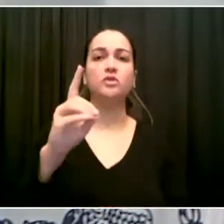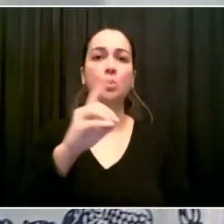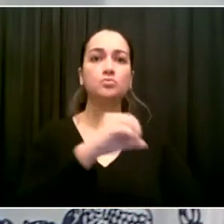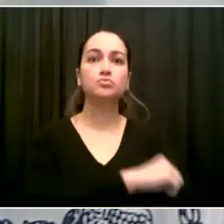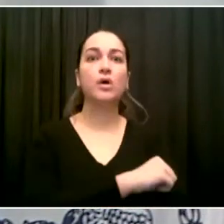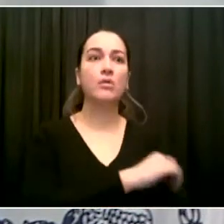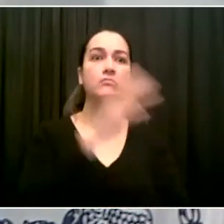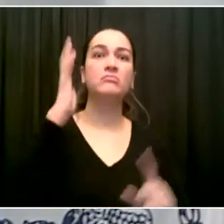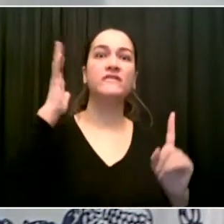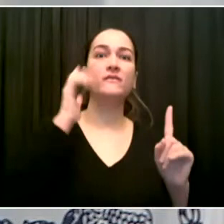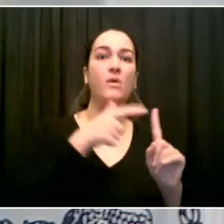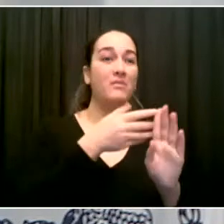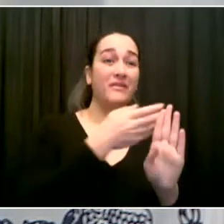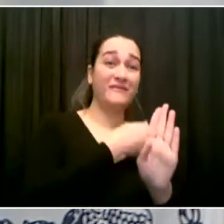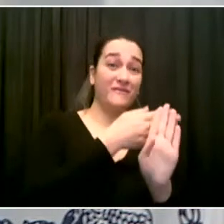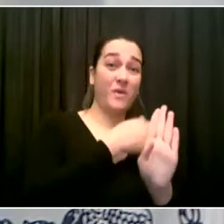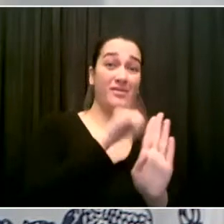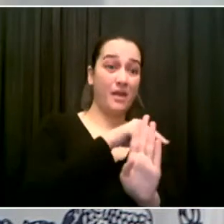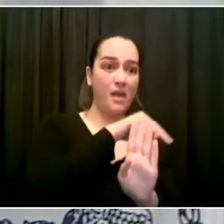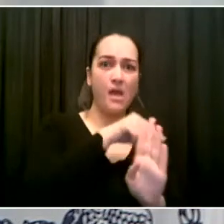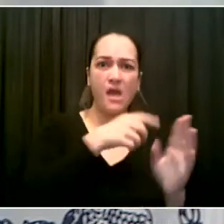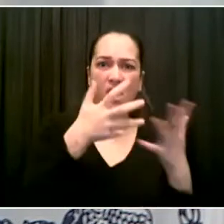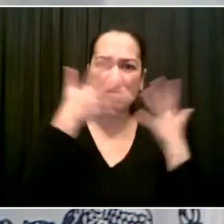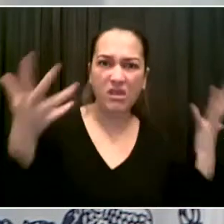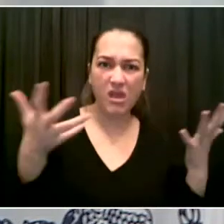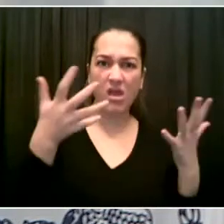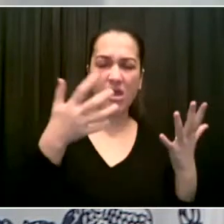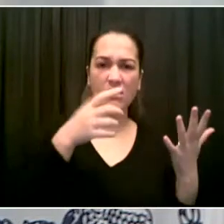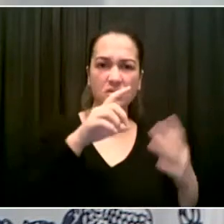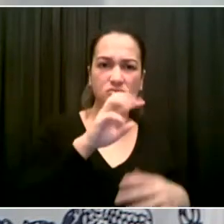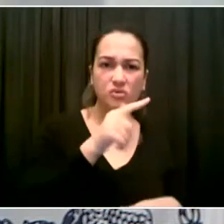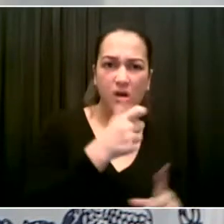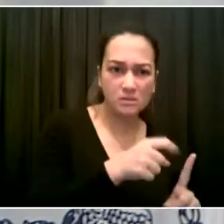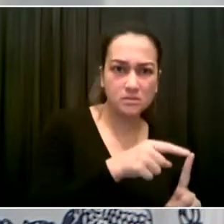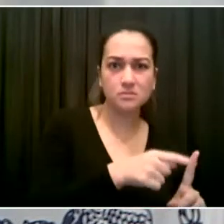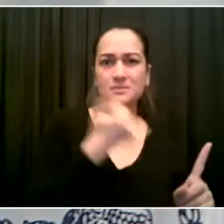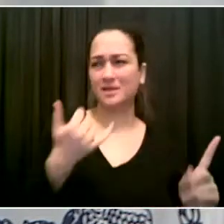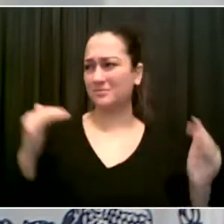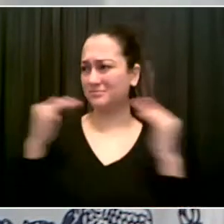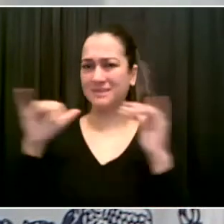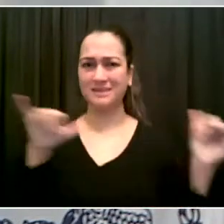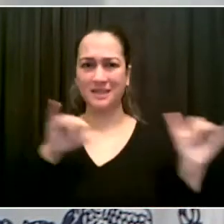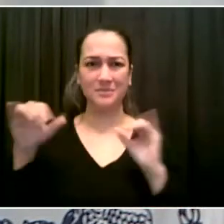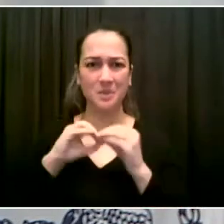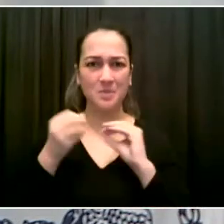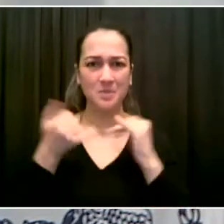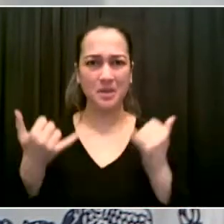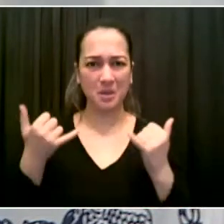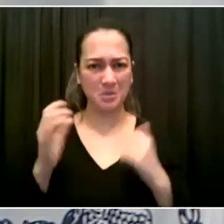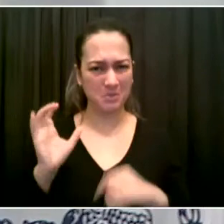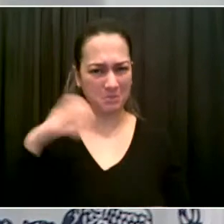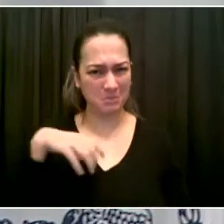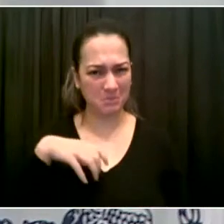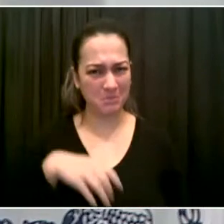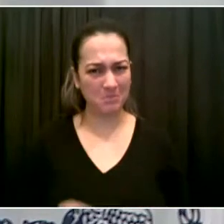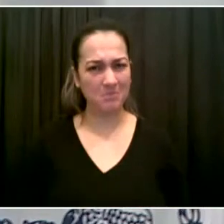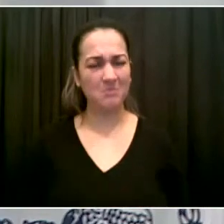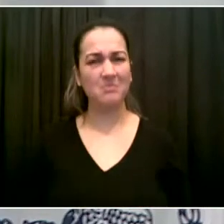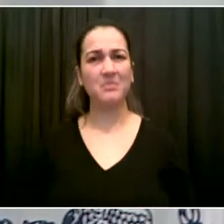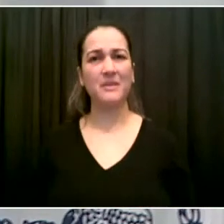RISE IN CITY